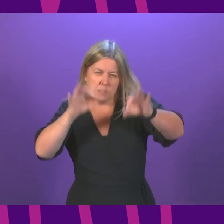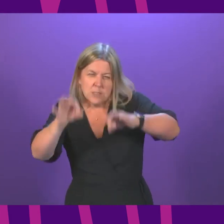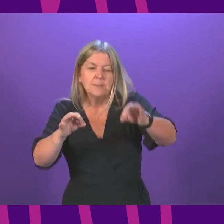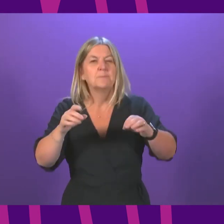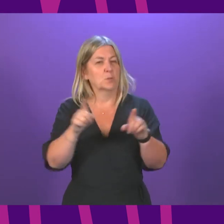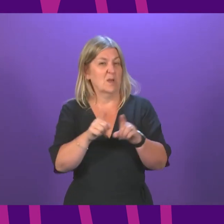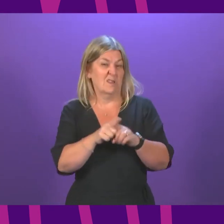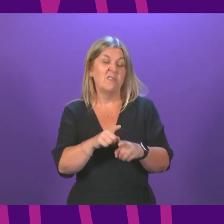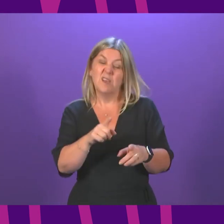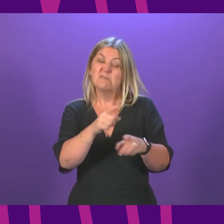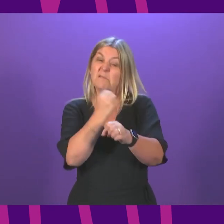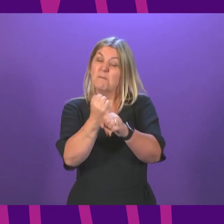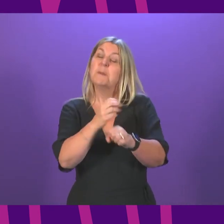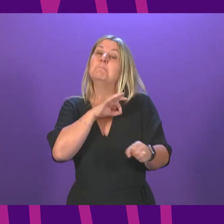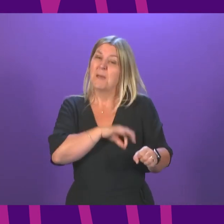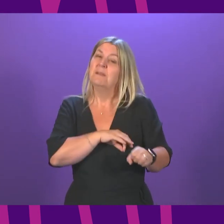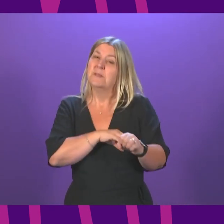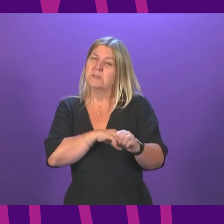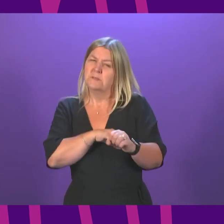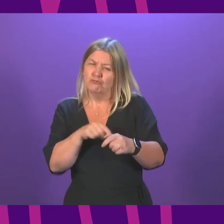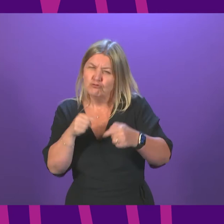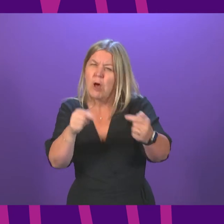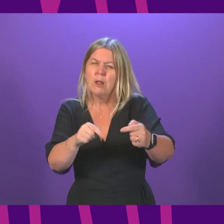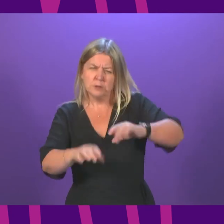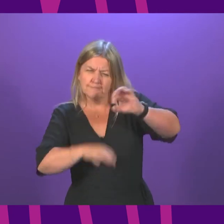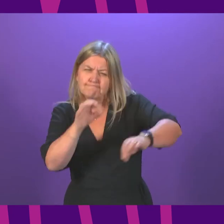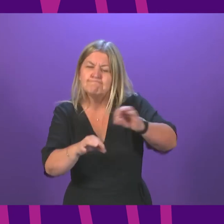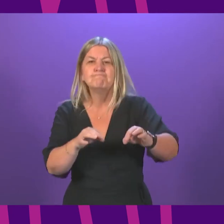benefits from that scrutiny and challenge, and we as parliamentarians have a duty to